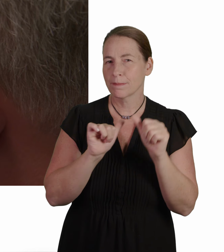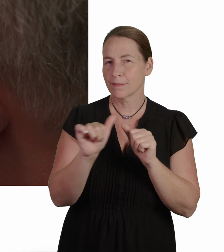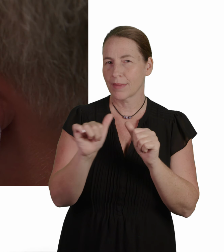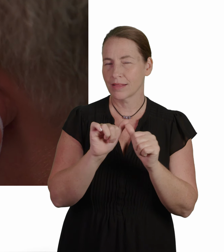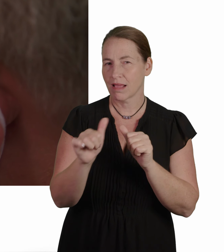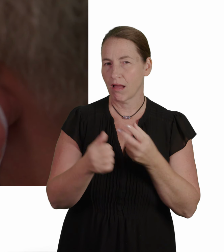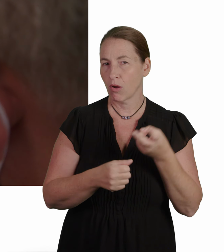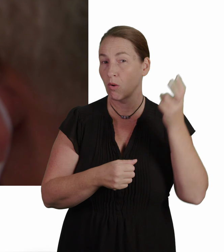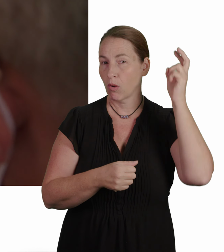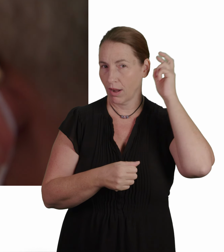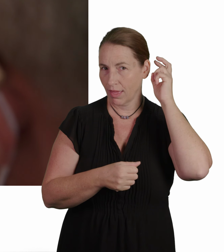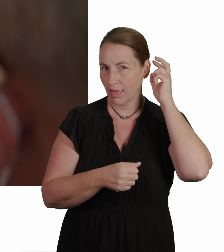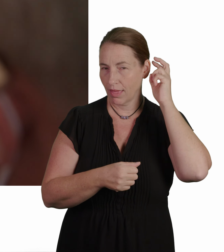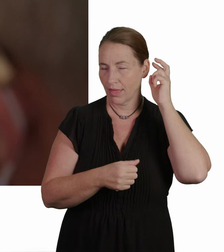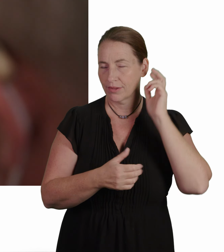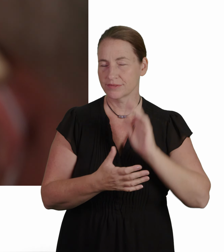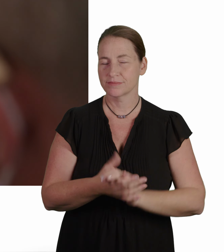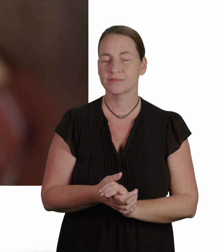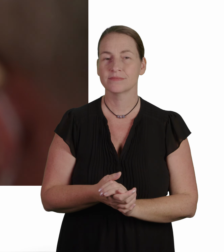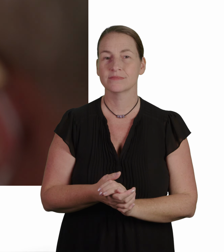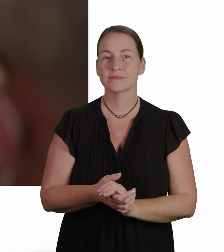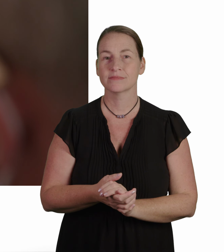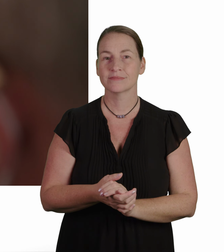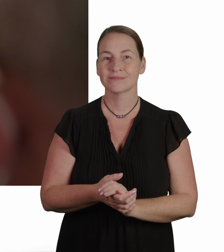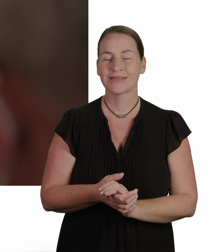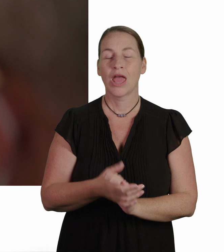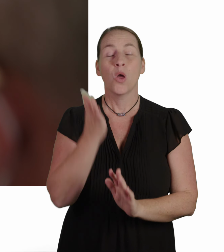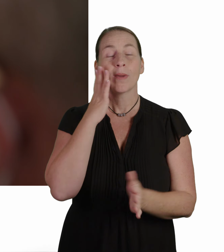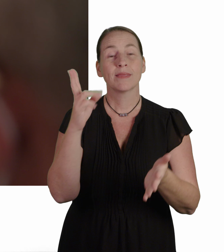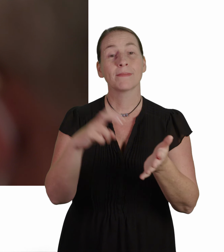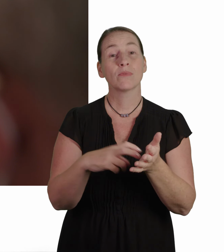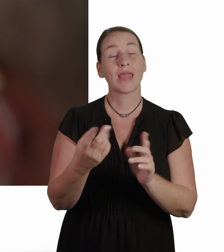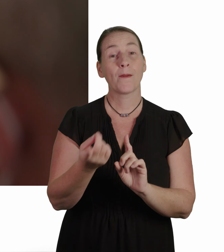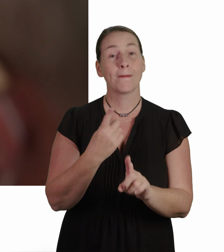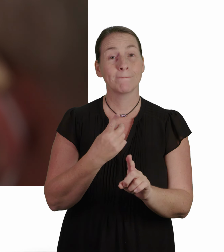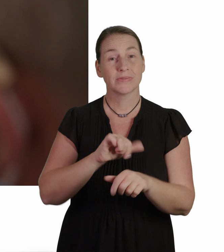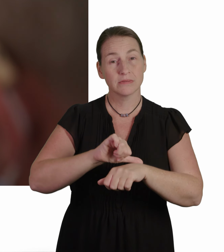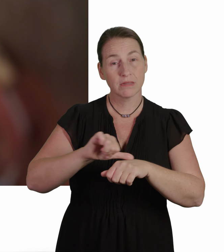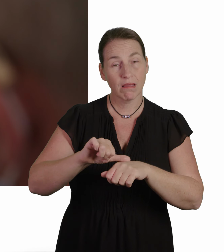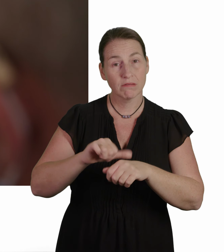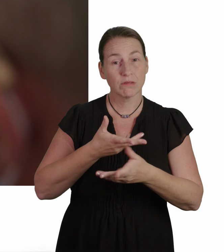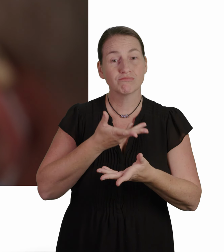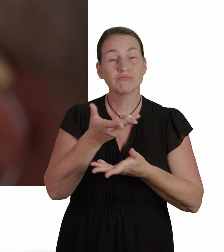to receive the cochlear implant.” At the outcome appointment the surgeon would go through the preparation